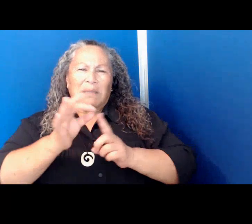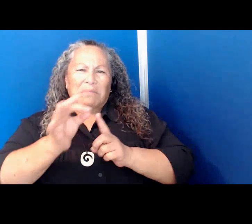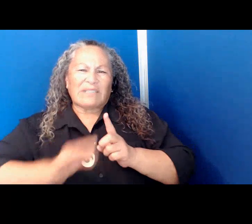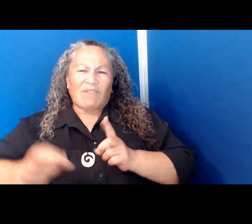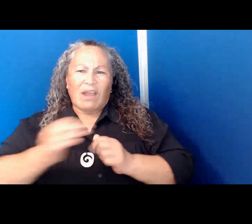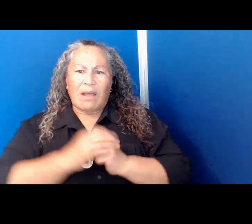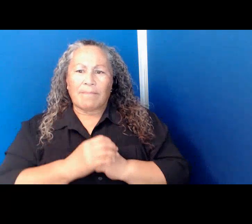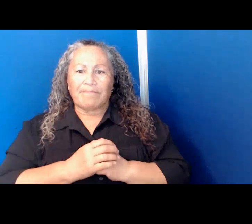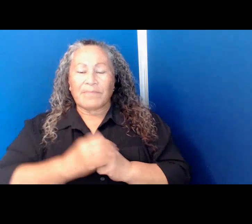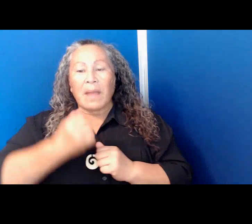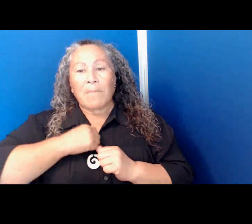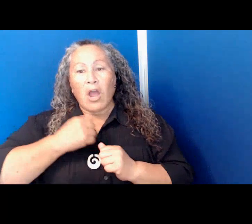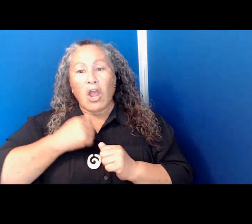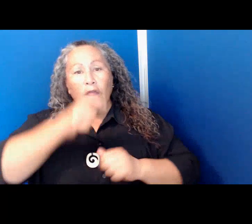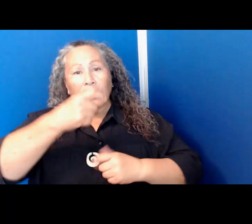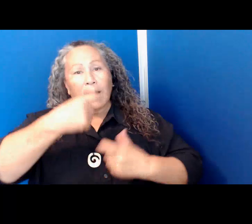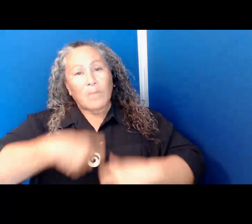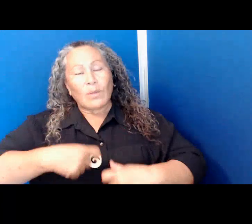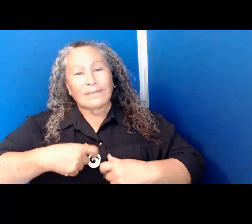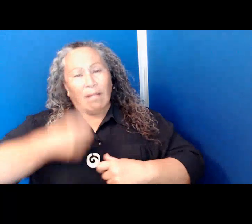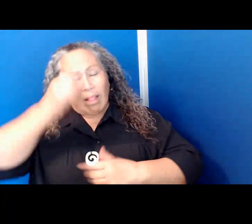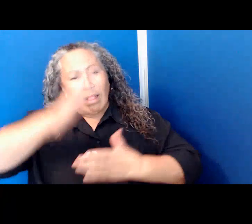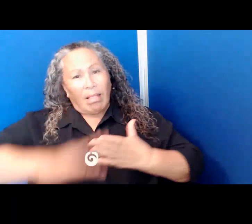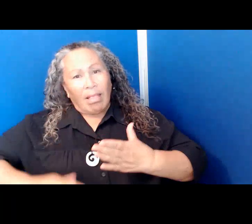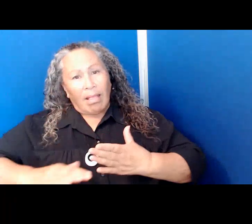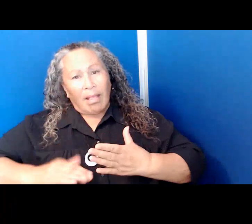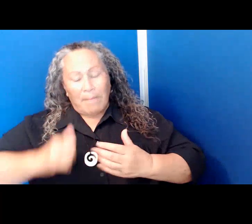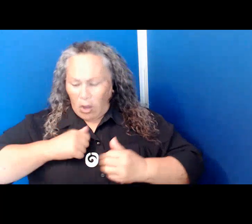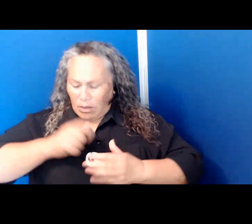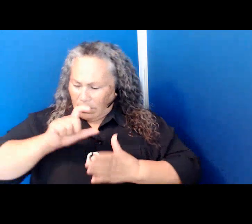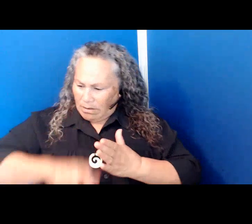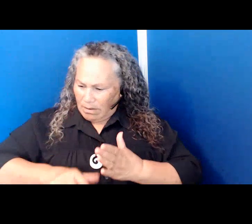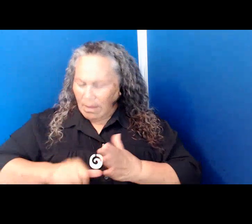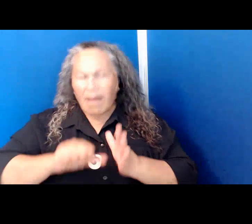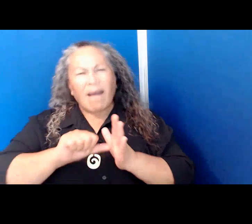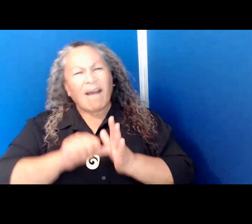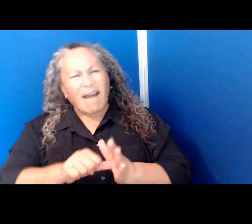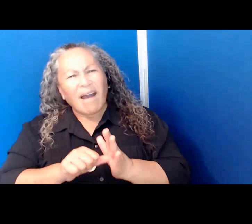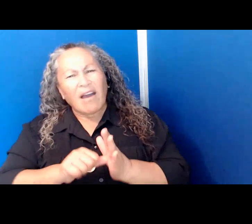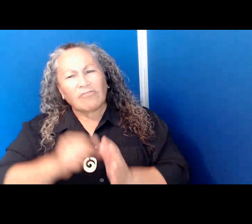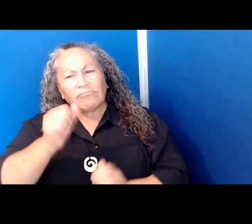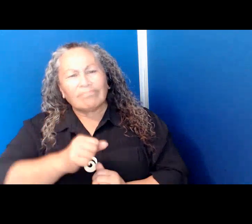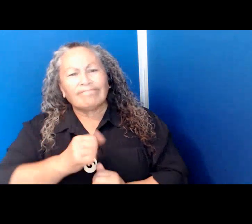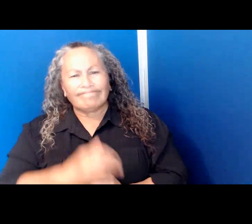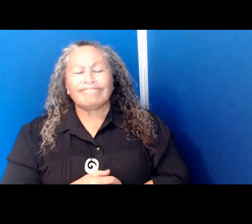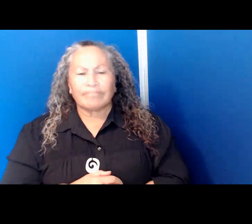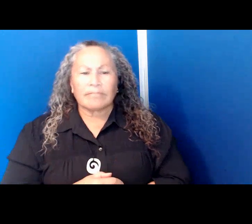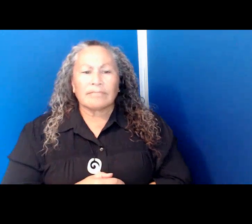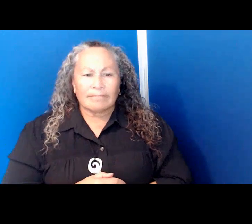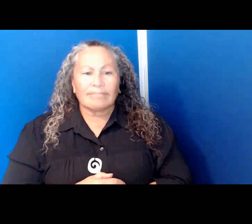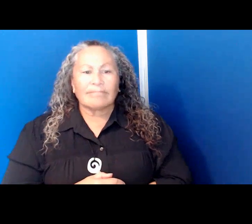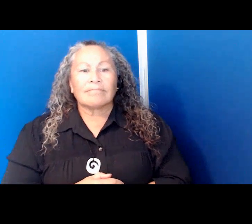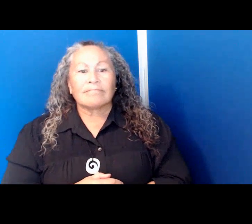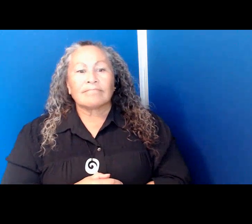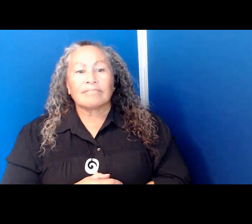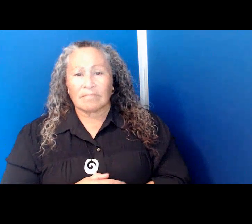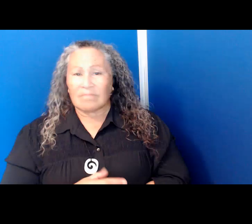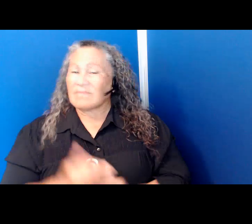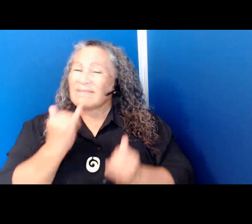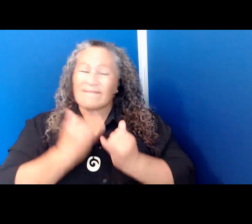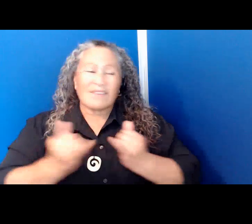personal experiences of disability, it has been hard. No, it’s been really difficult.